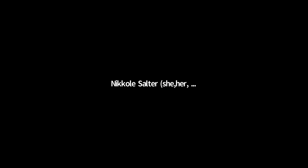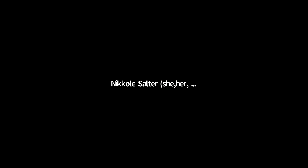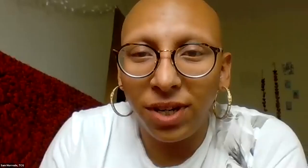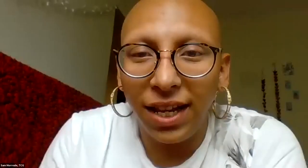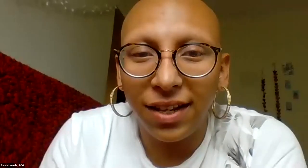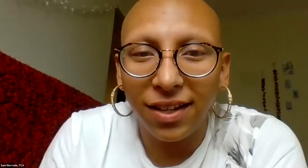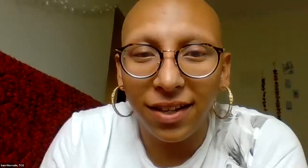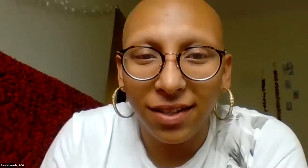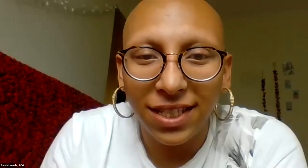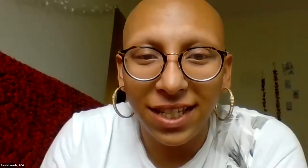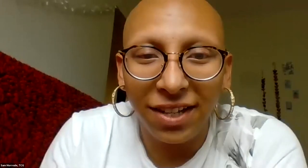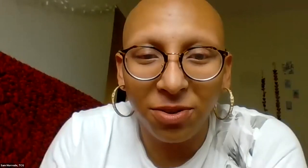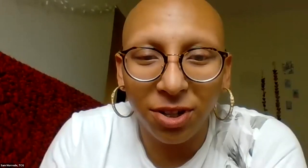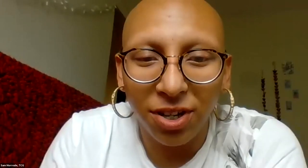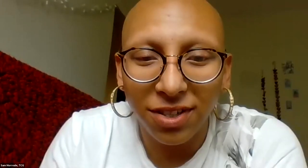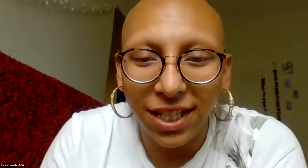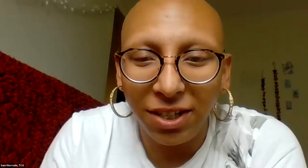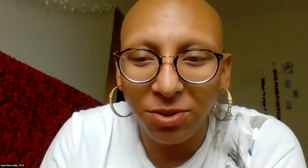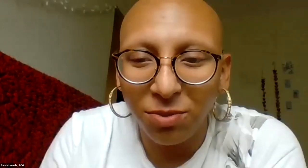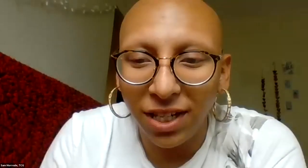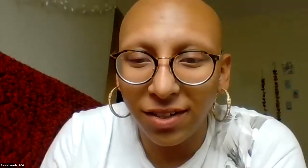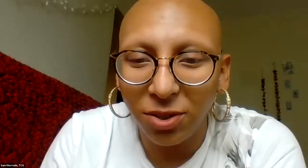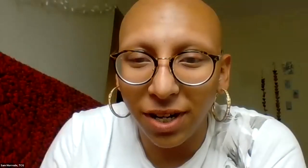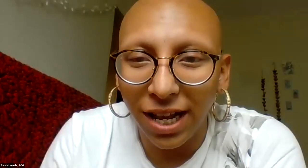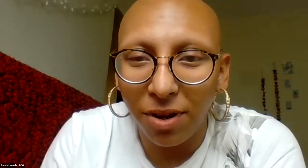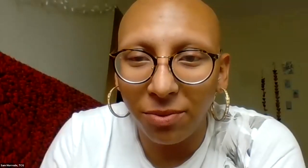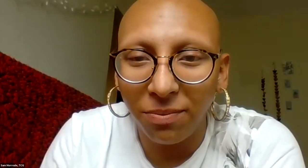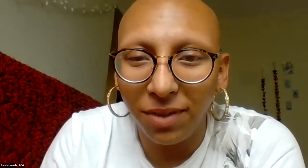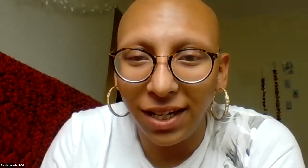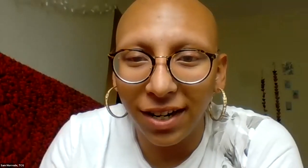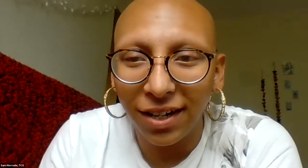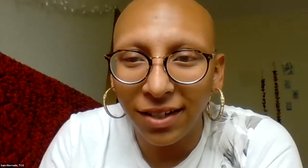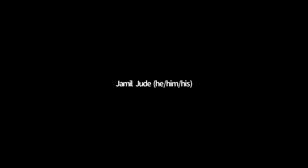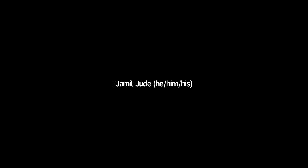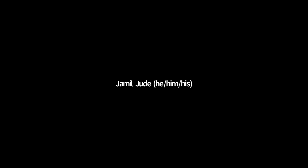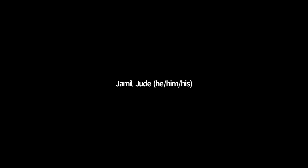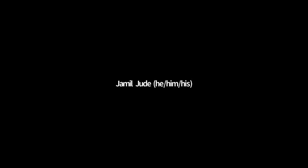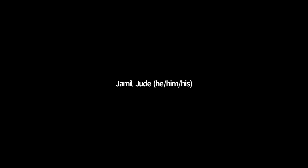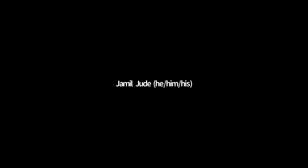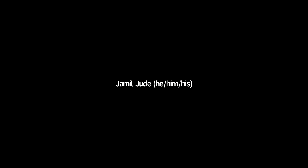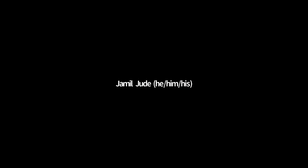Thank you, Monique, seeing you, Nikkole, seeing you. Jamil, do you wanna hop on with me here? You gotta, I think you have to give me access.